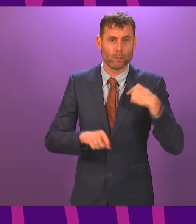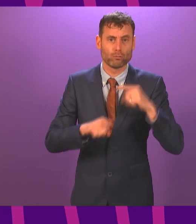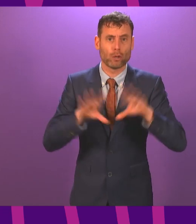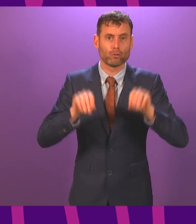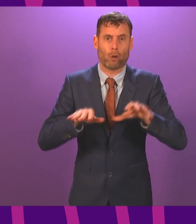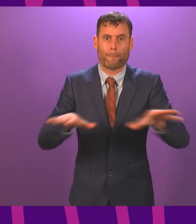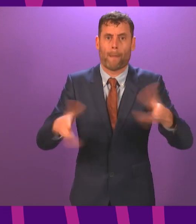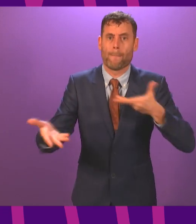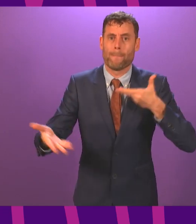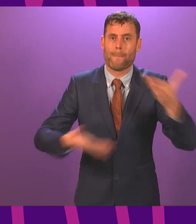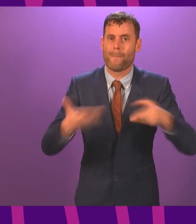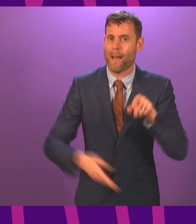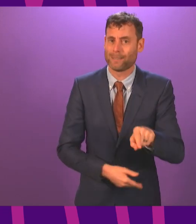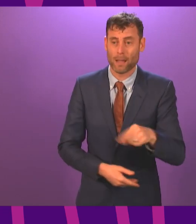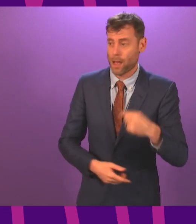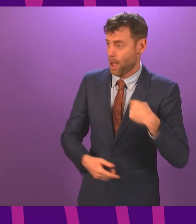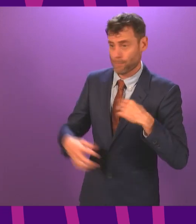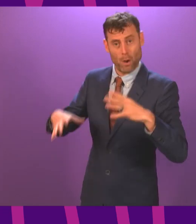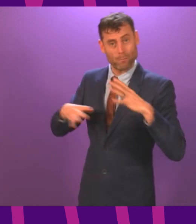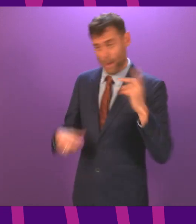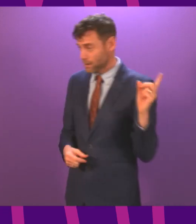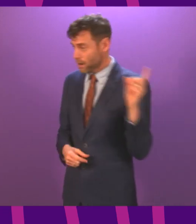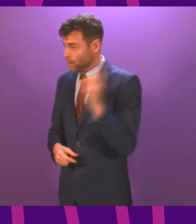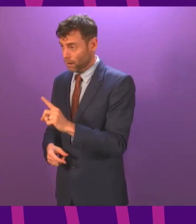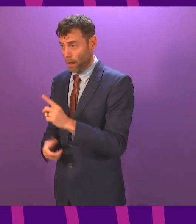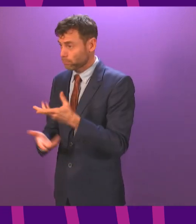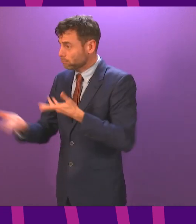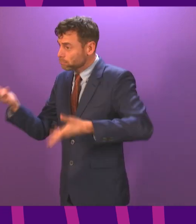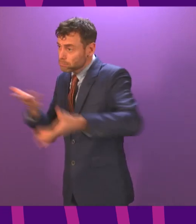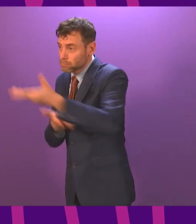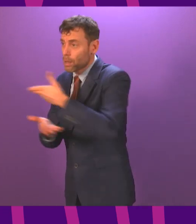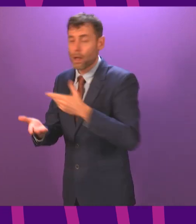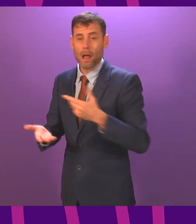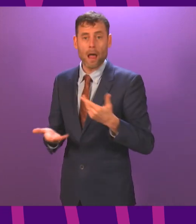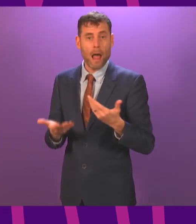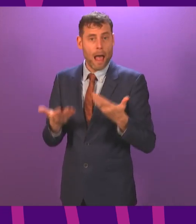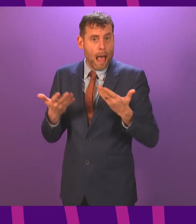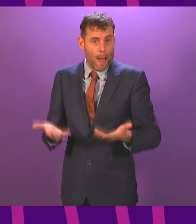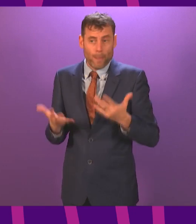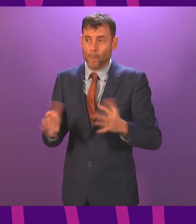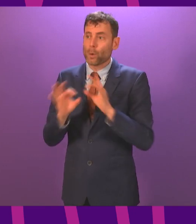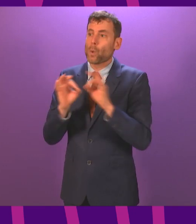discussions or ideas about how to facilitate that better. We are not proposing any changes